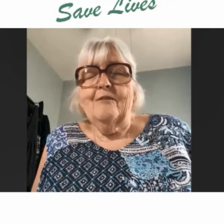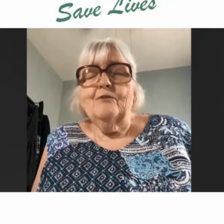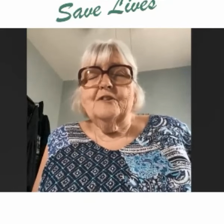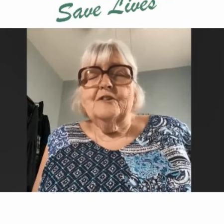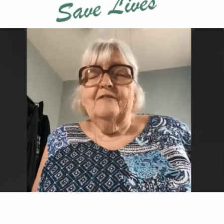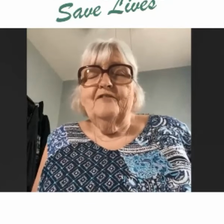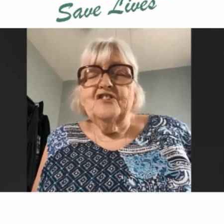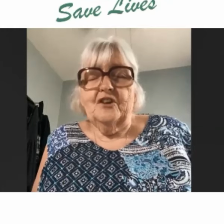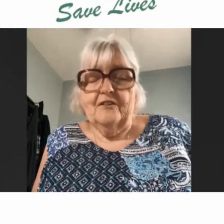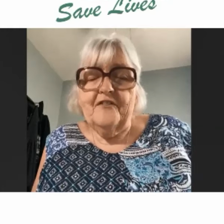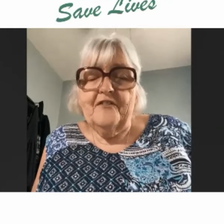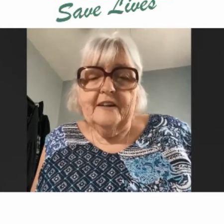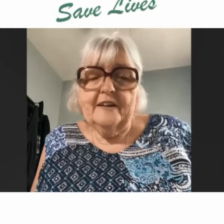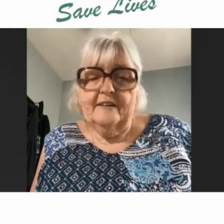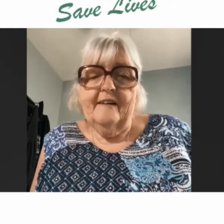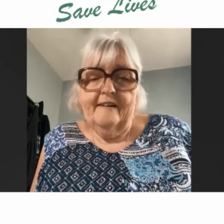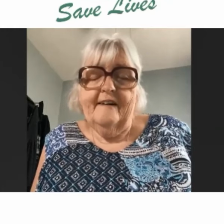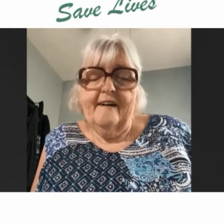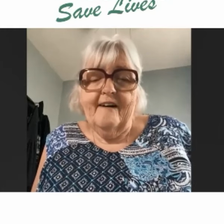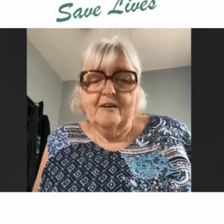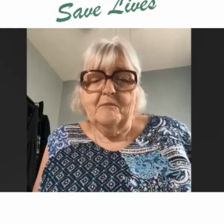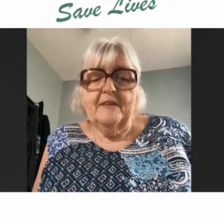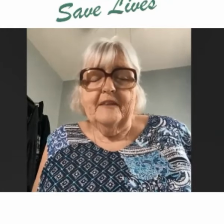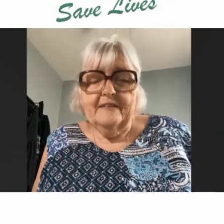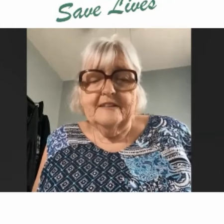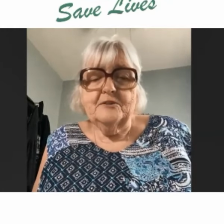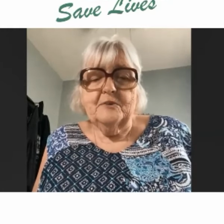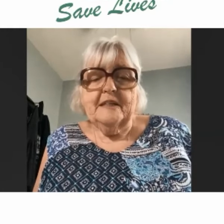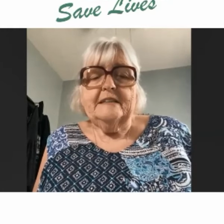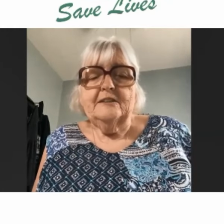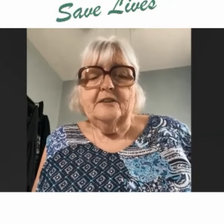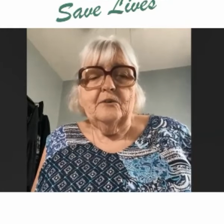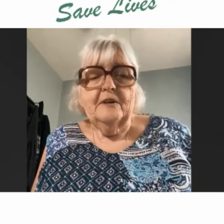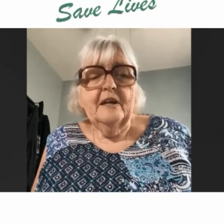worse physical effect on me than this one did so.